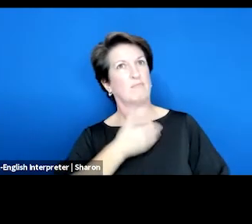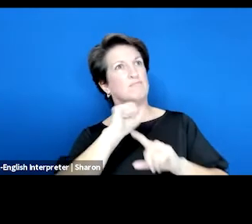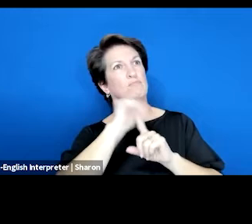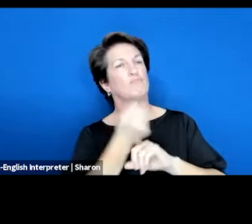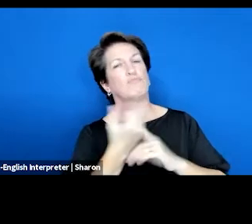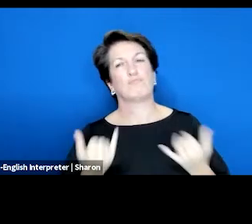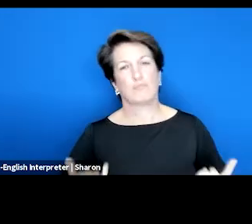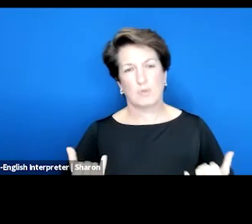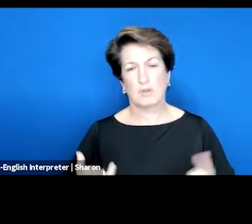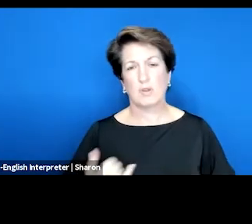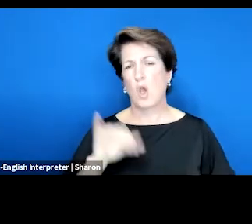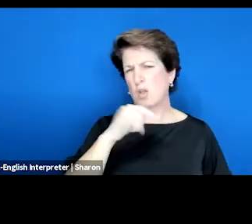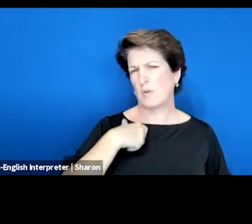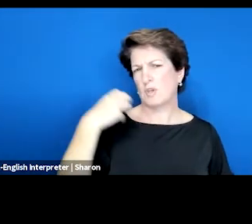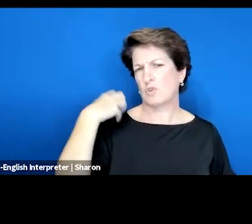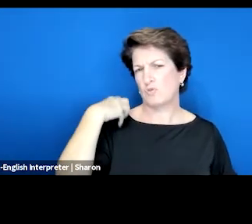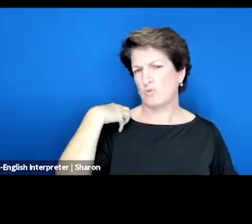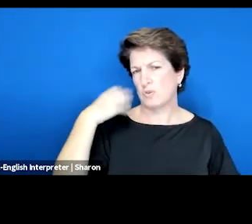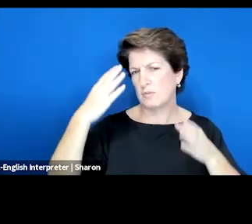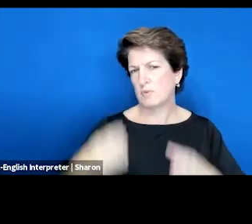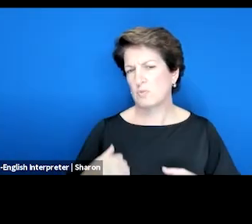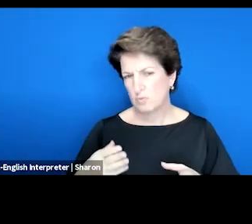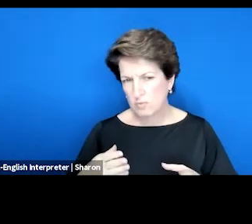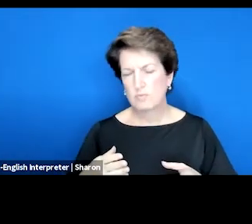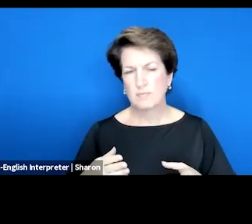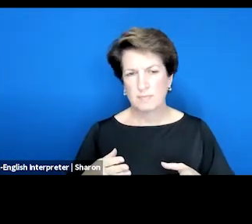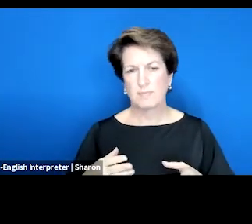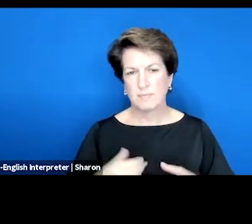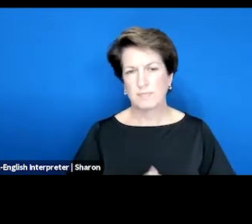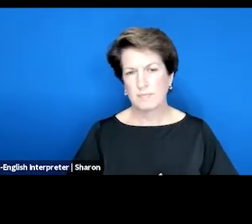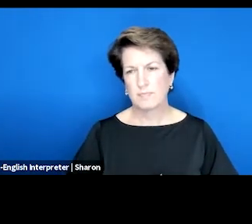people in this work. We work towards building a society for disabled people with disabled